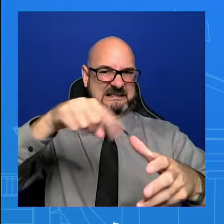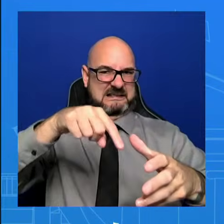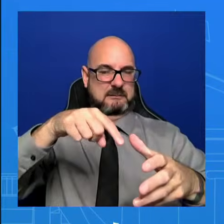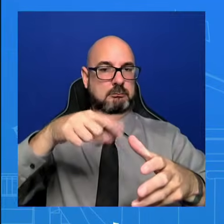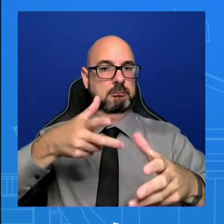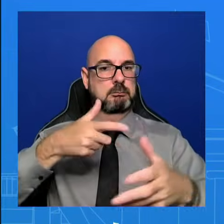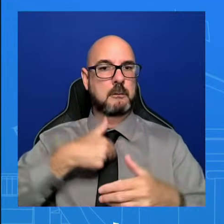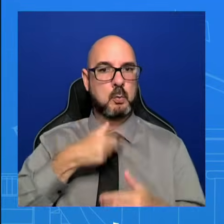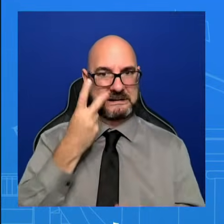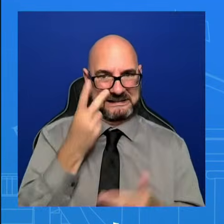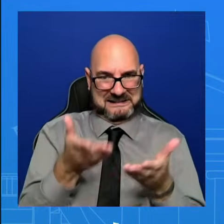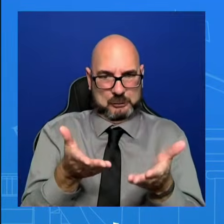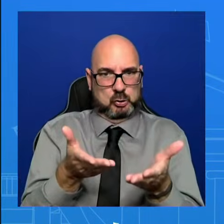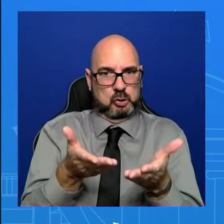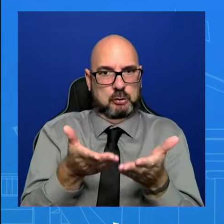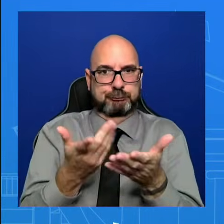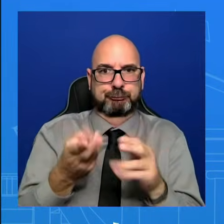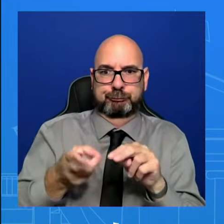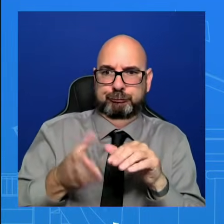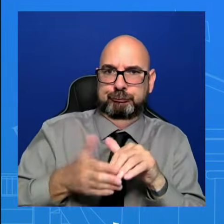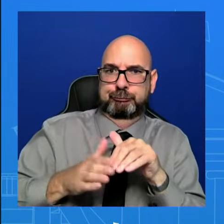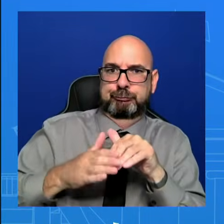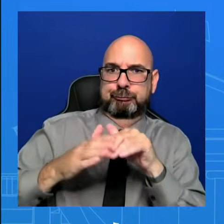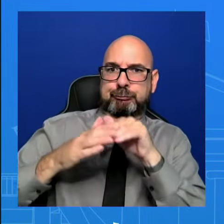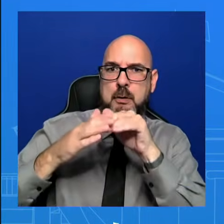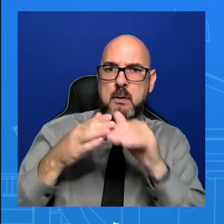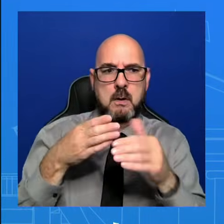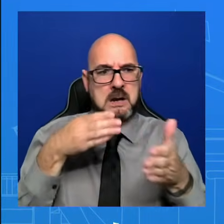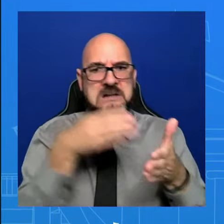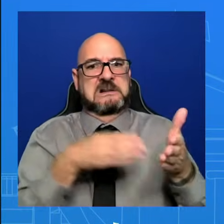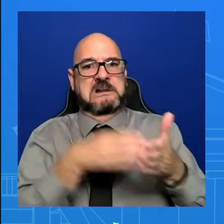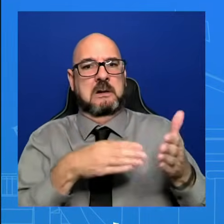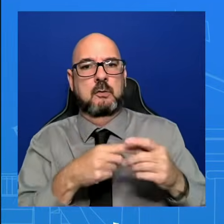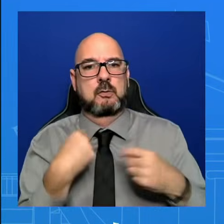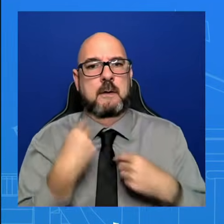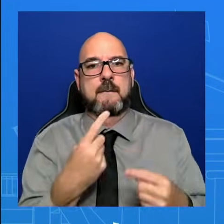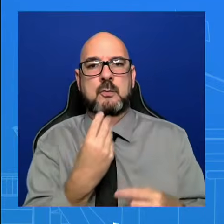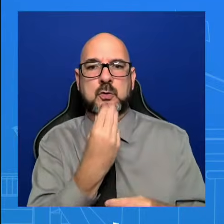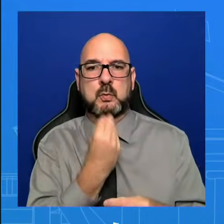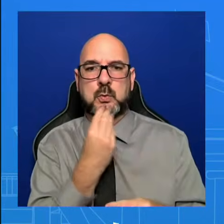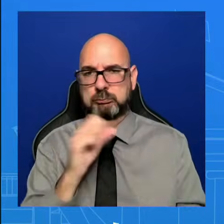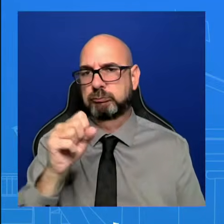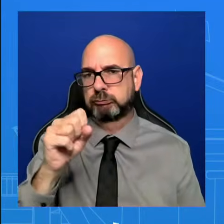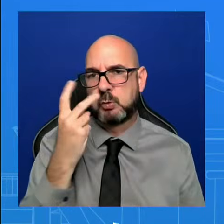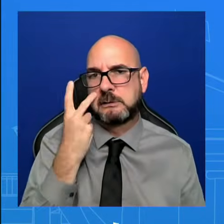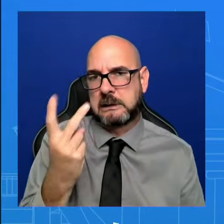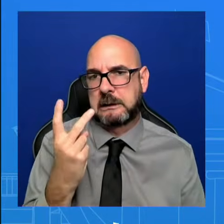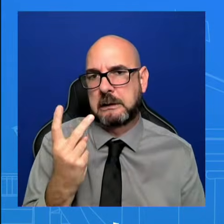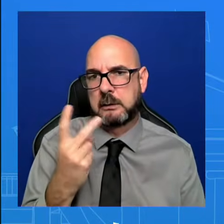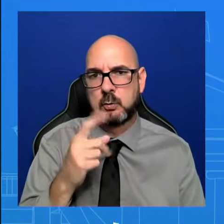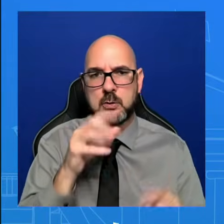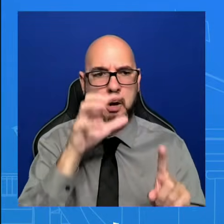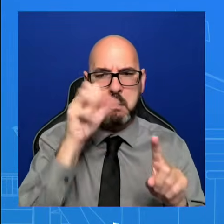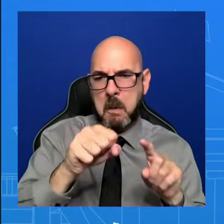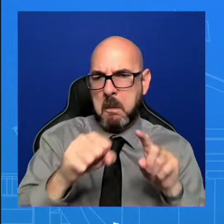certainly, several months and in the past year. And we have to call that out. And it is not okay. It is not okay. Go ahead, Phil.